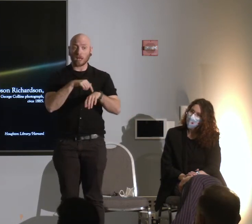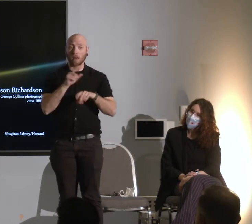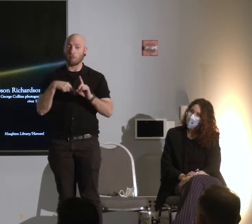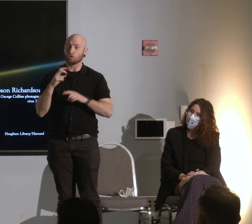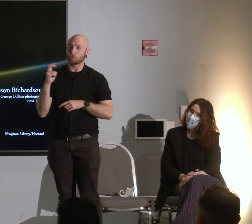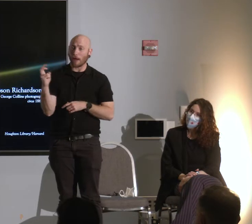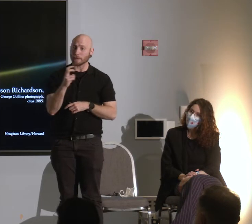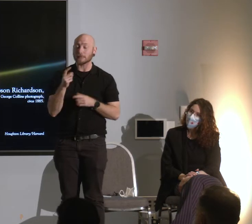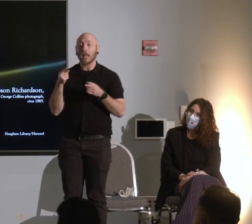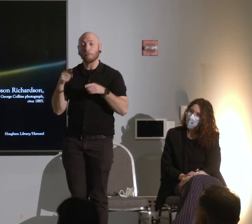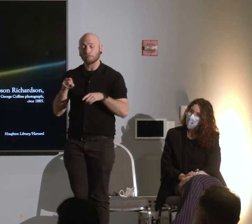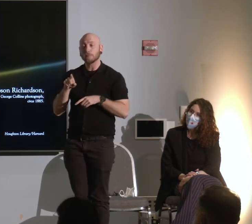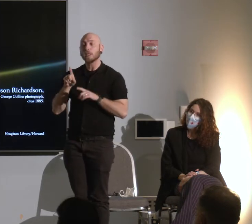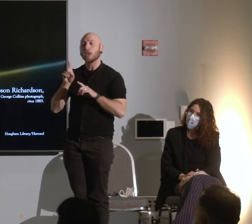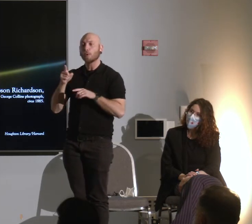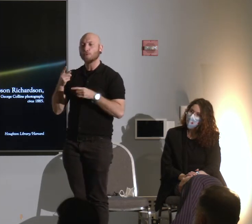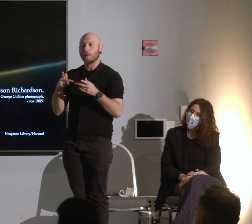that he visited a place called Birkenhead.